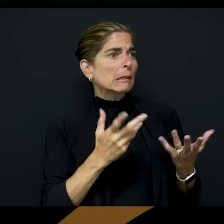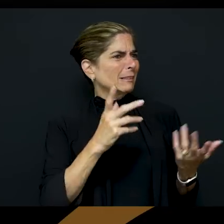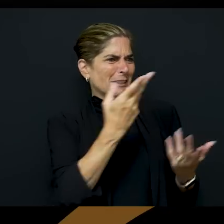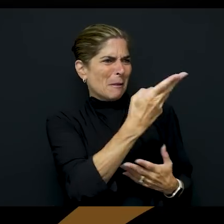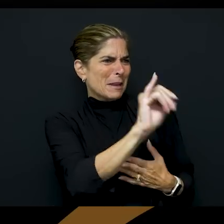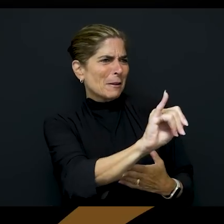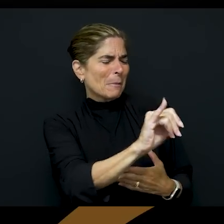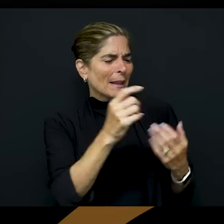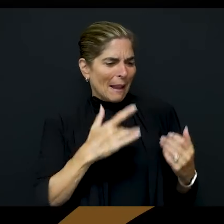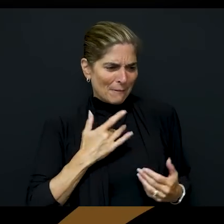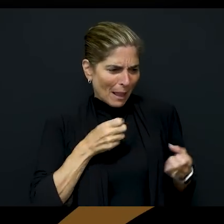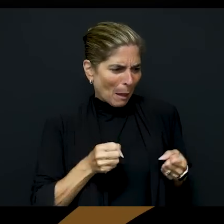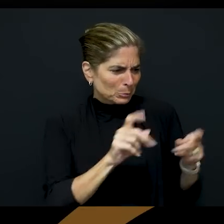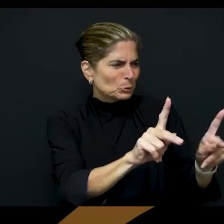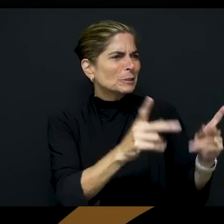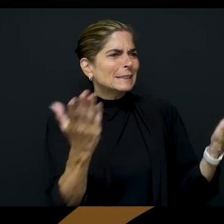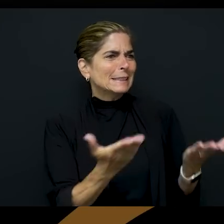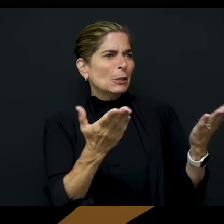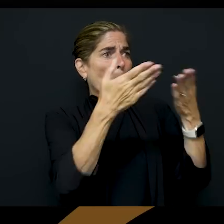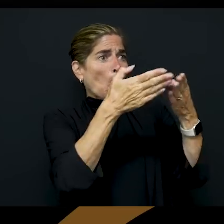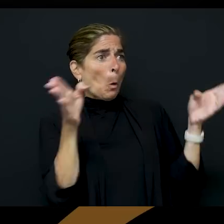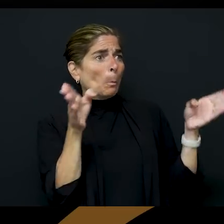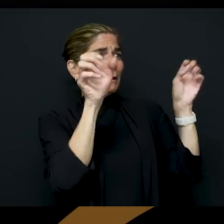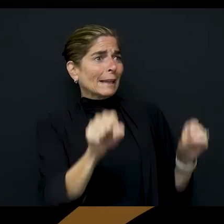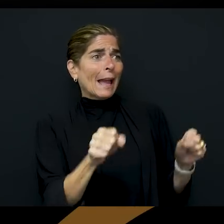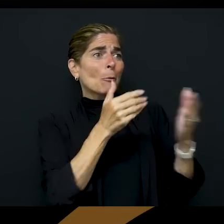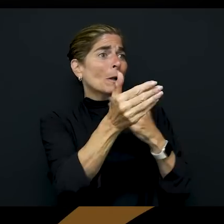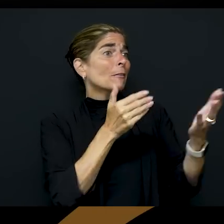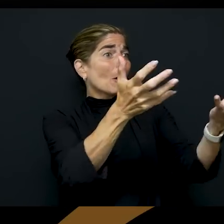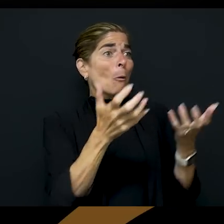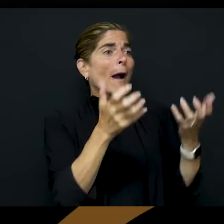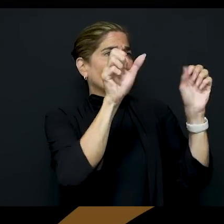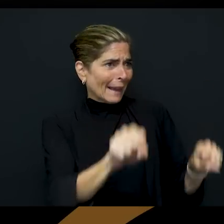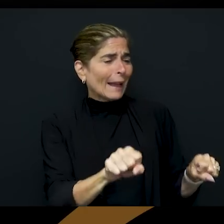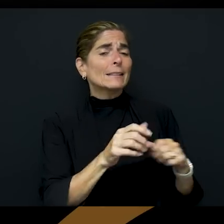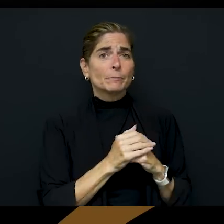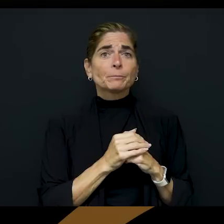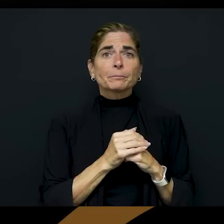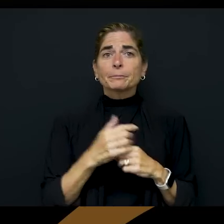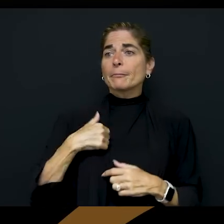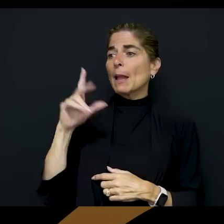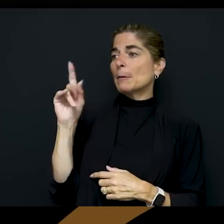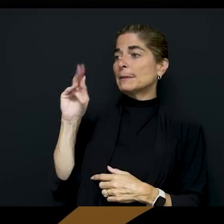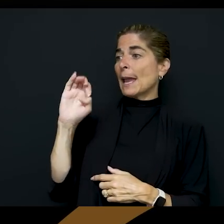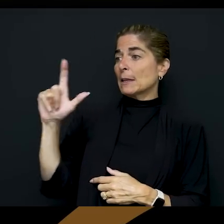I just feel the opportunities are open. Whatever I want to do. I'm Daniel. And I’m Z.